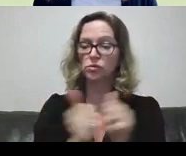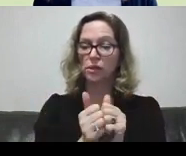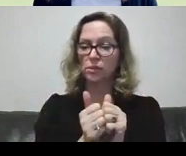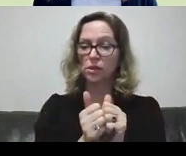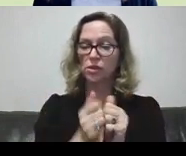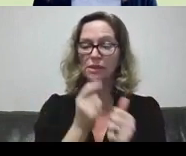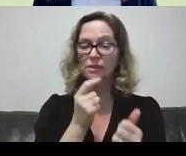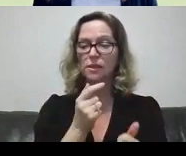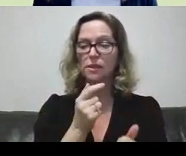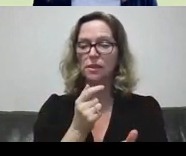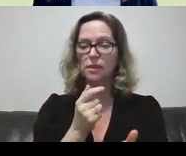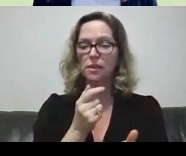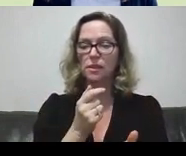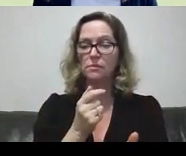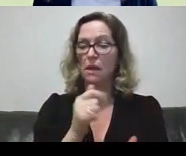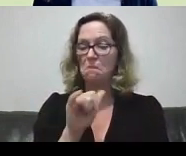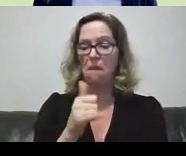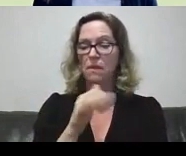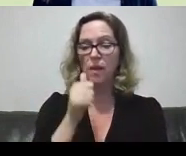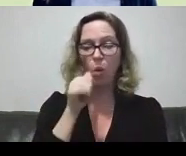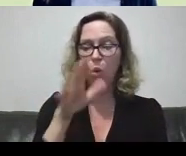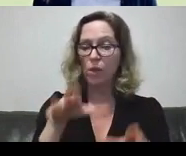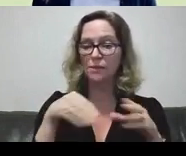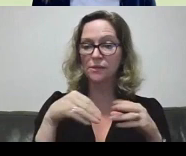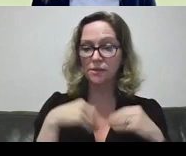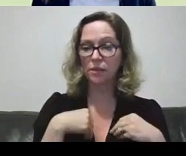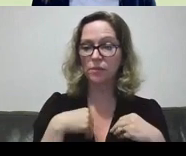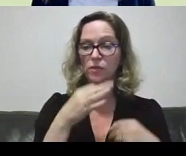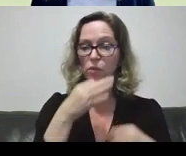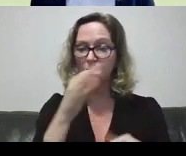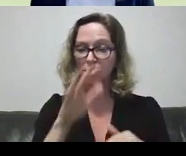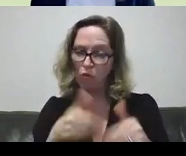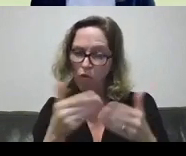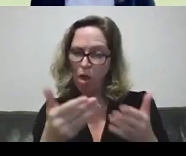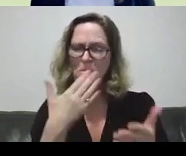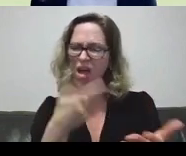will take on those changes if you ask a provider to make changes they may they